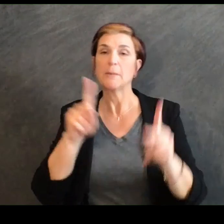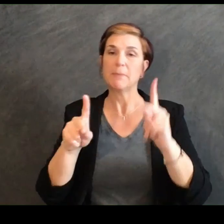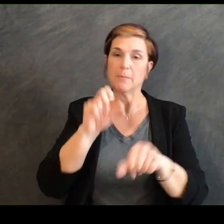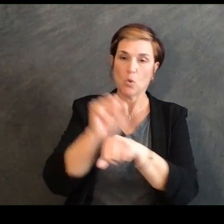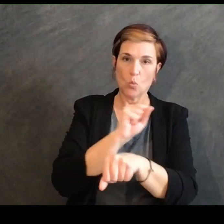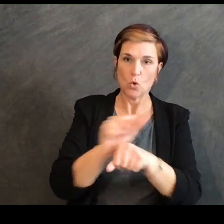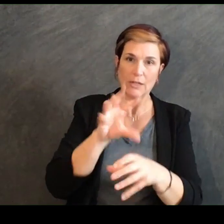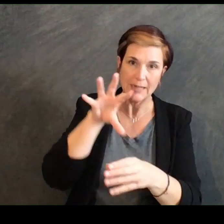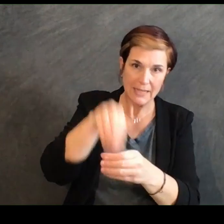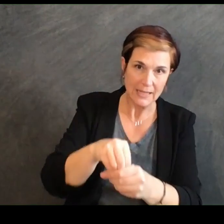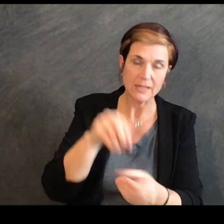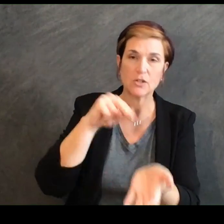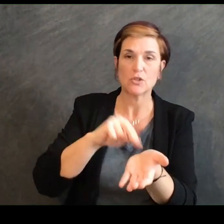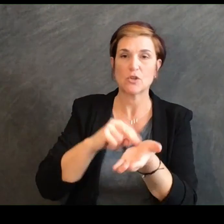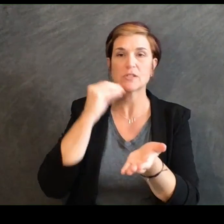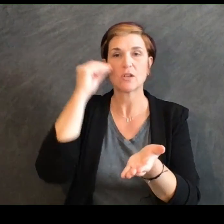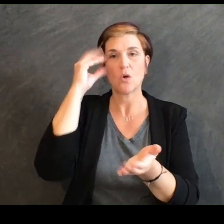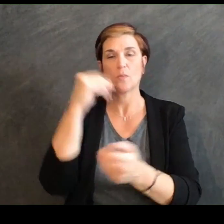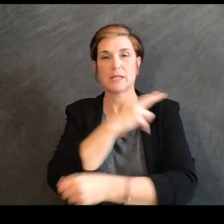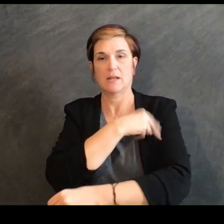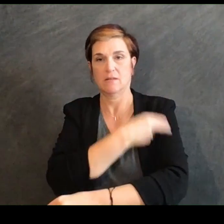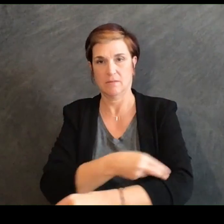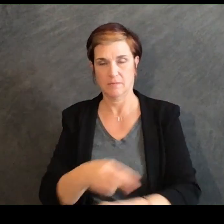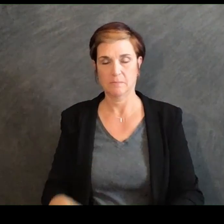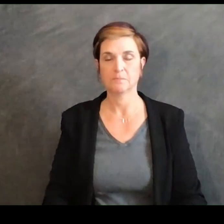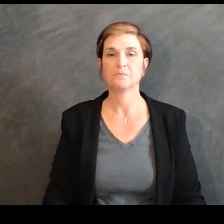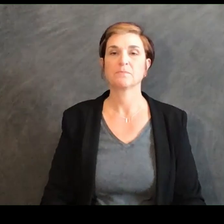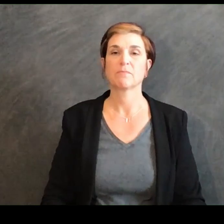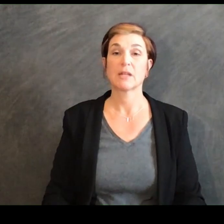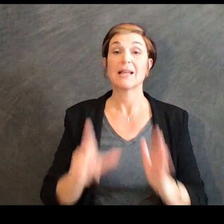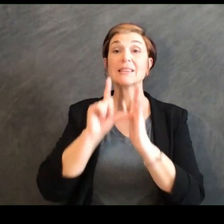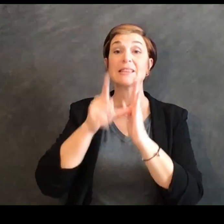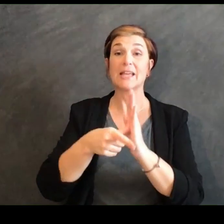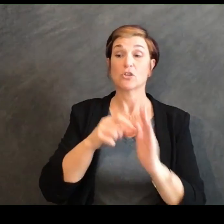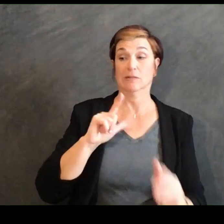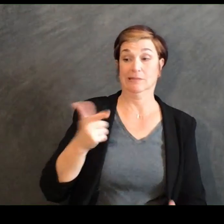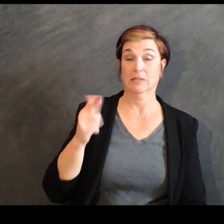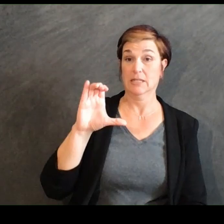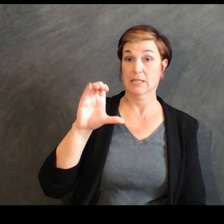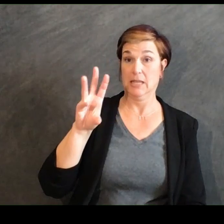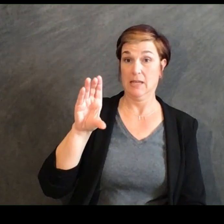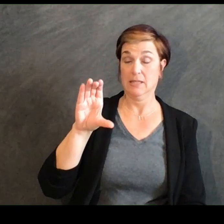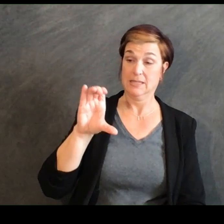fight and later CMS is going to be issuing guidance directing nursing homes